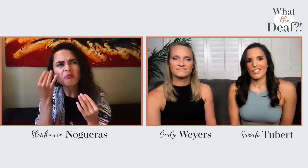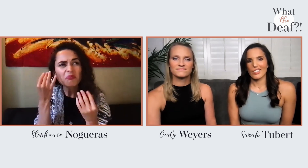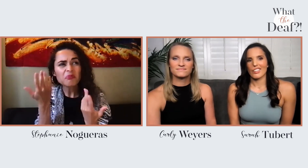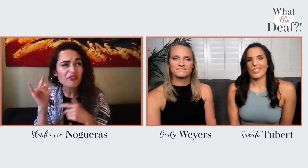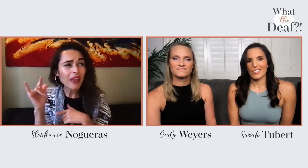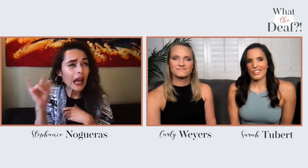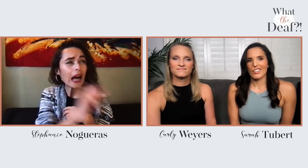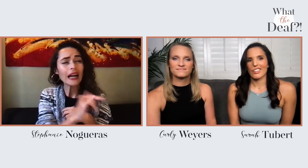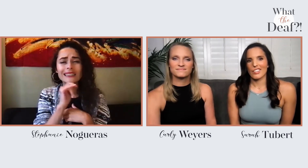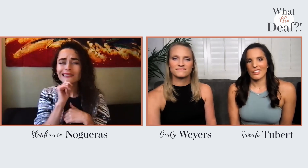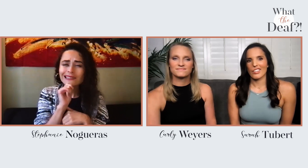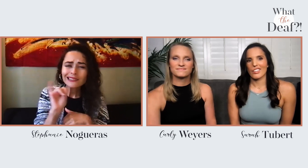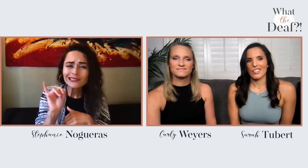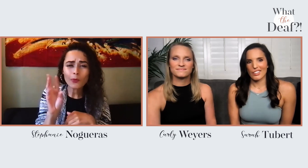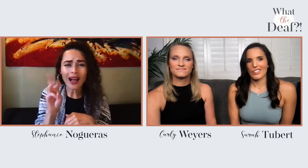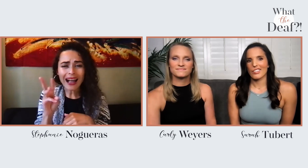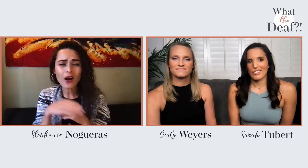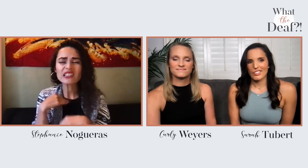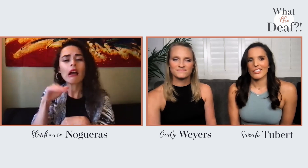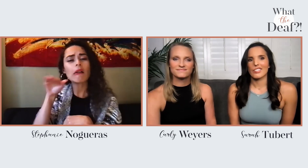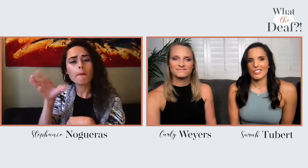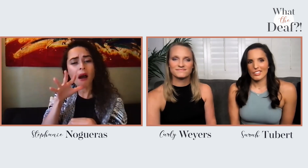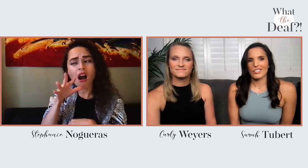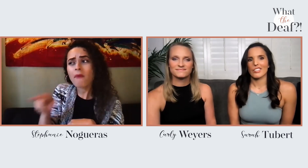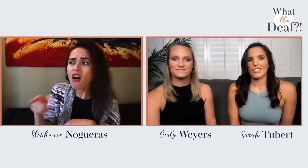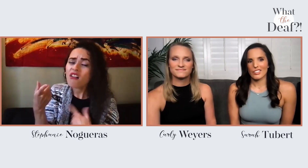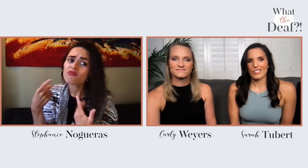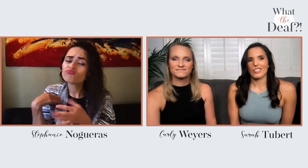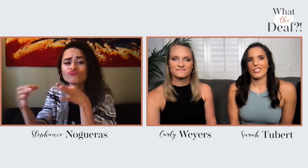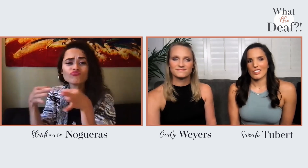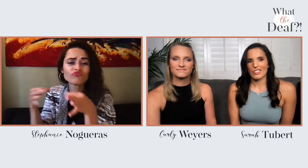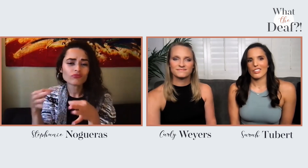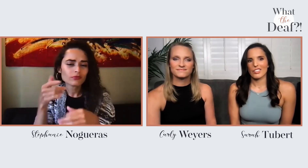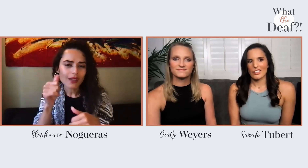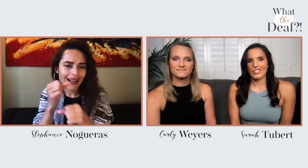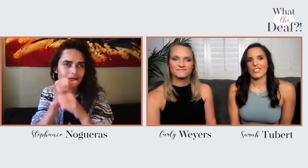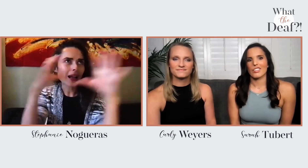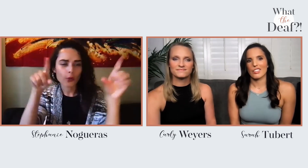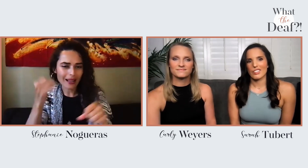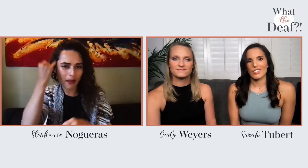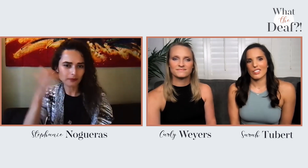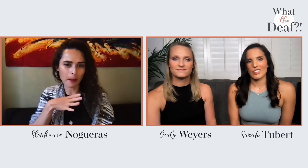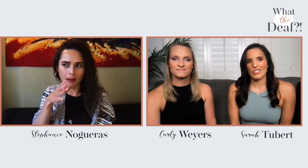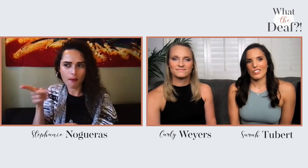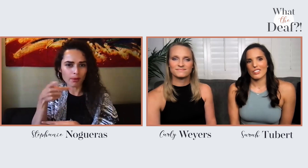I was contemplating for a while, you know, the logistics of flying from Iowa, and I ended up having a discussion with my mom about it,